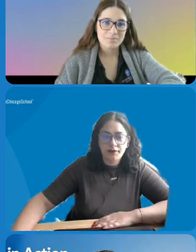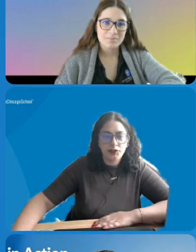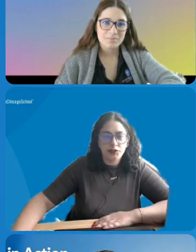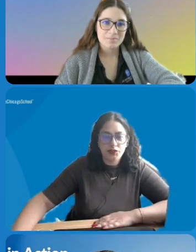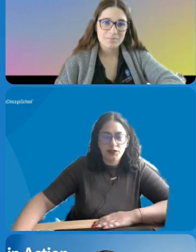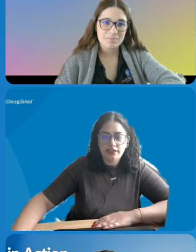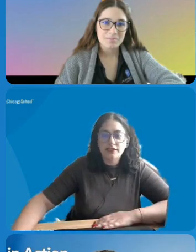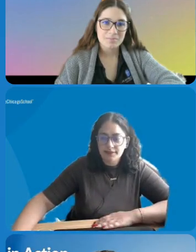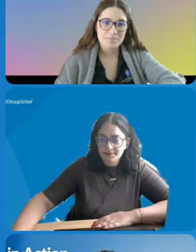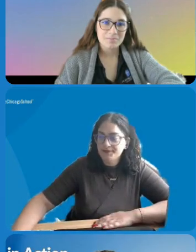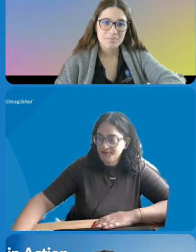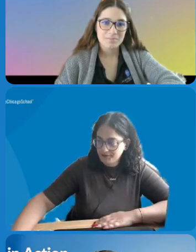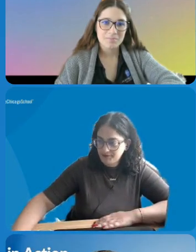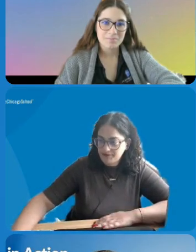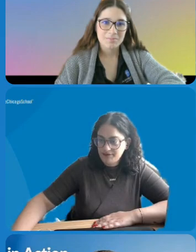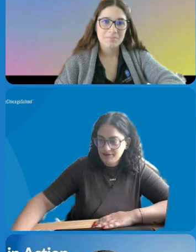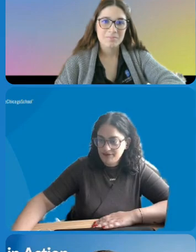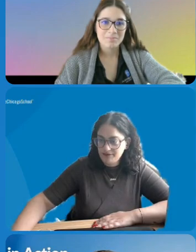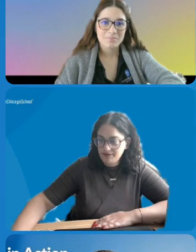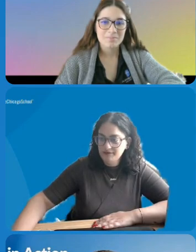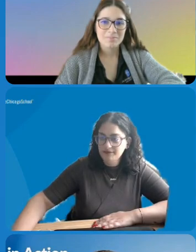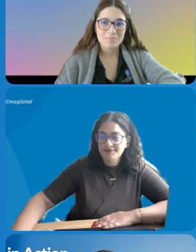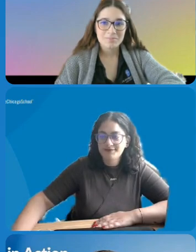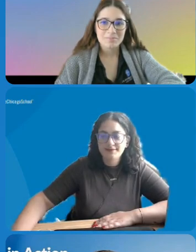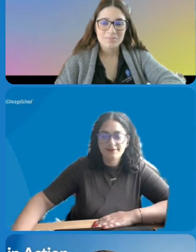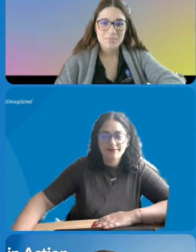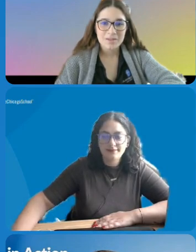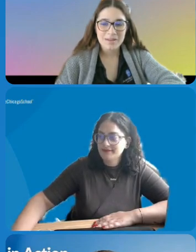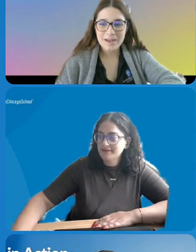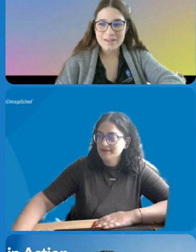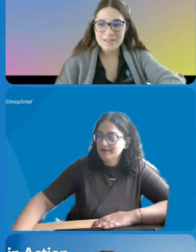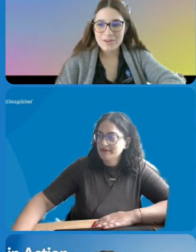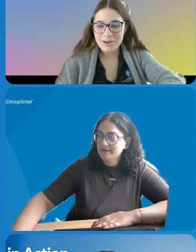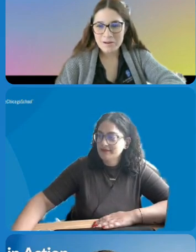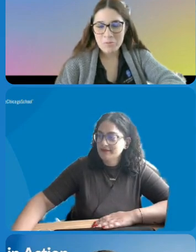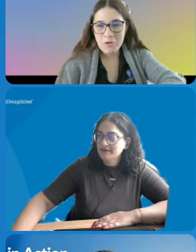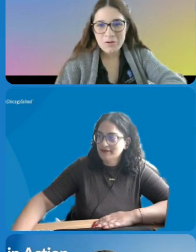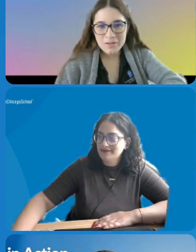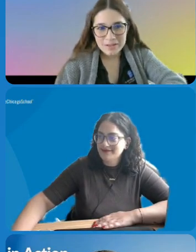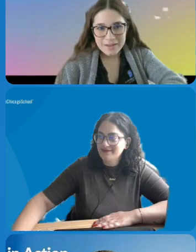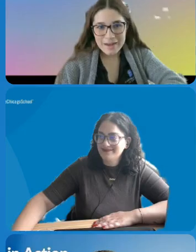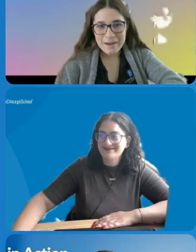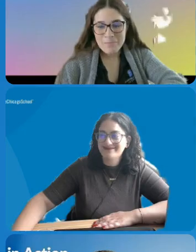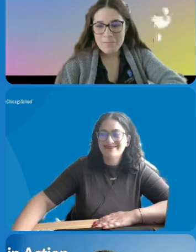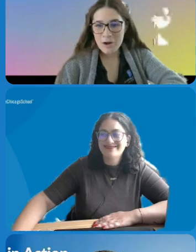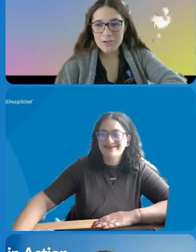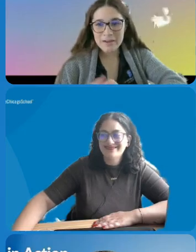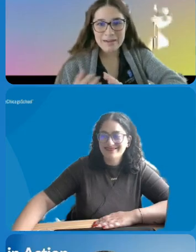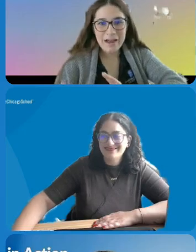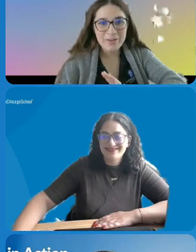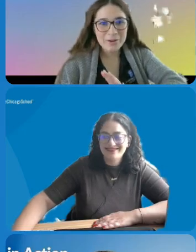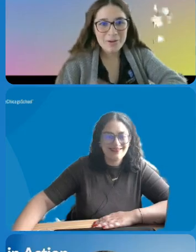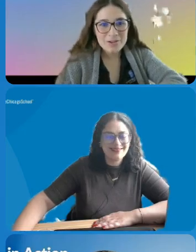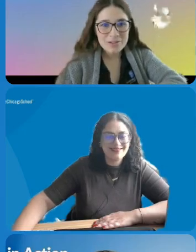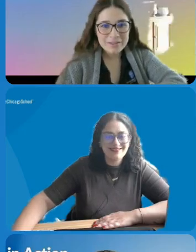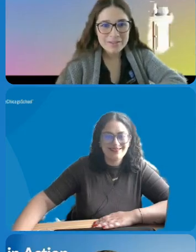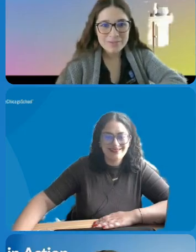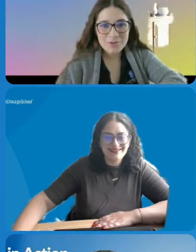your students. That is incredible. Are there any other questions for